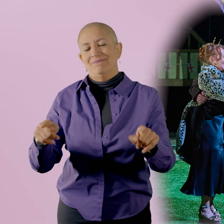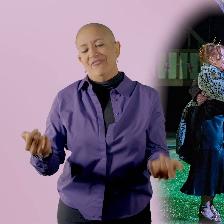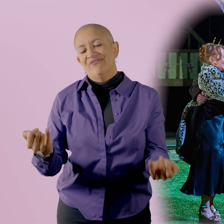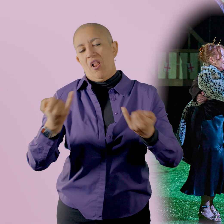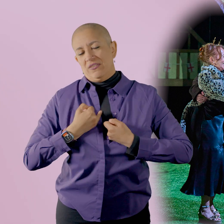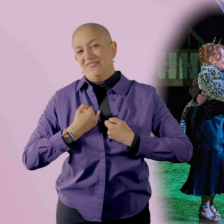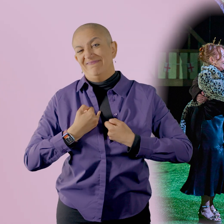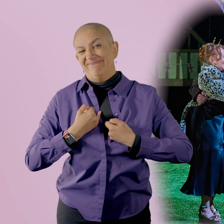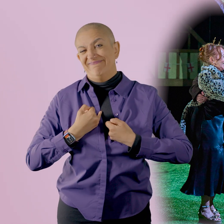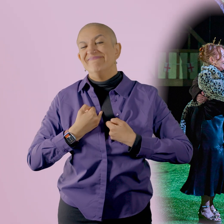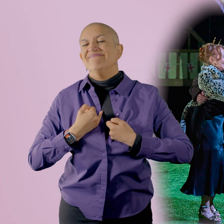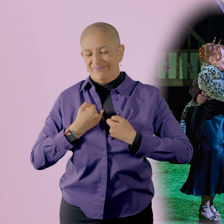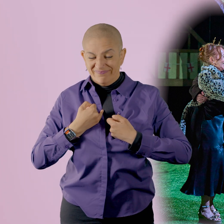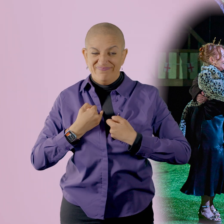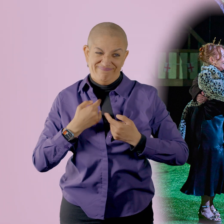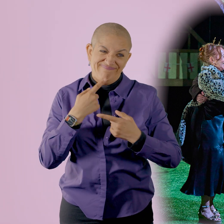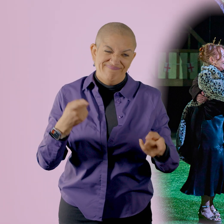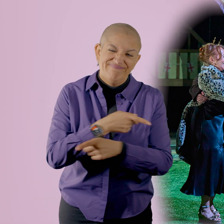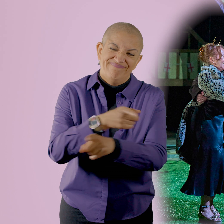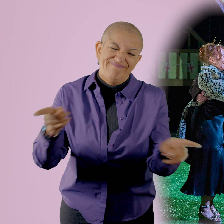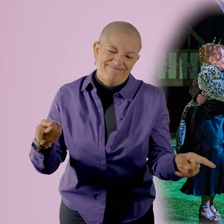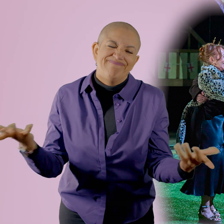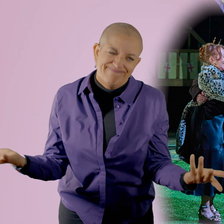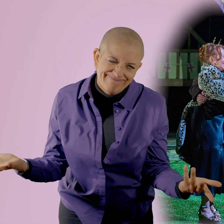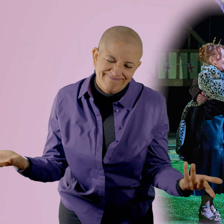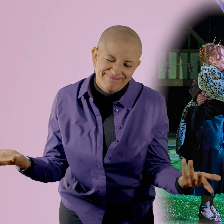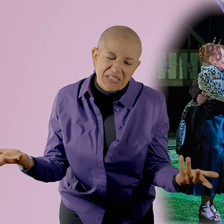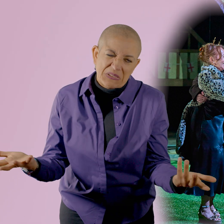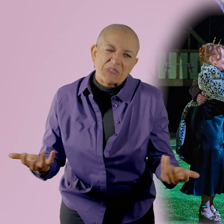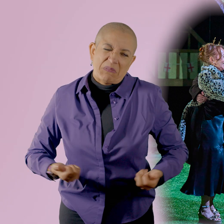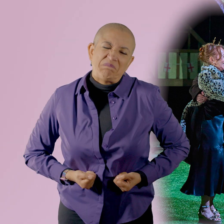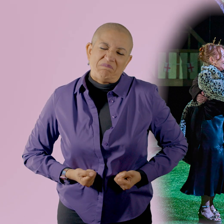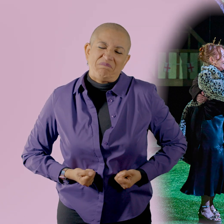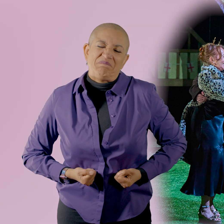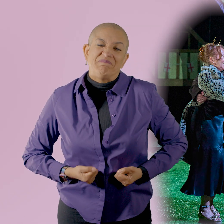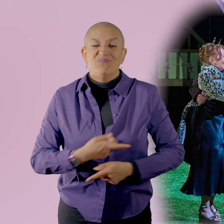and makes amends with everyone.